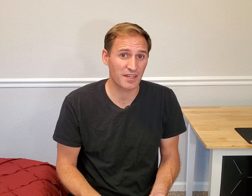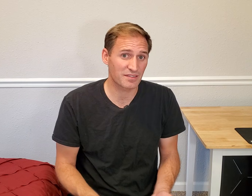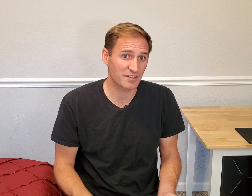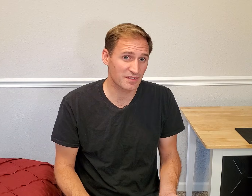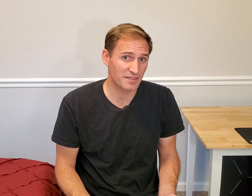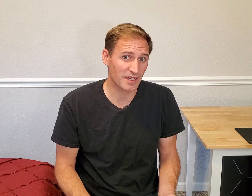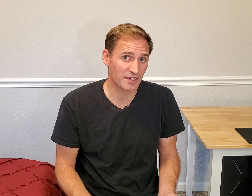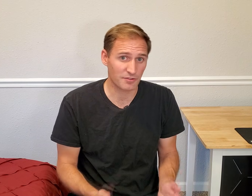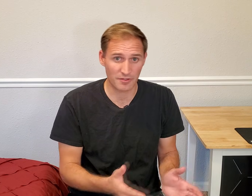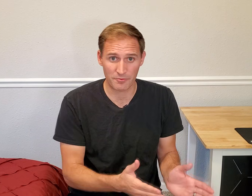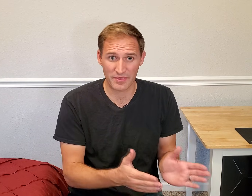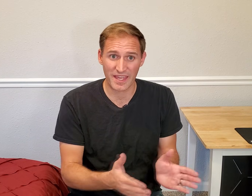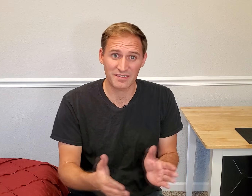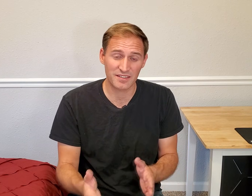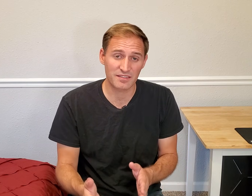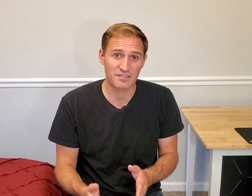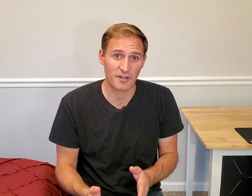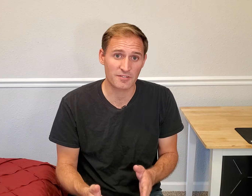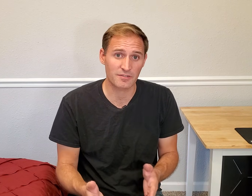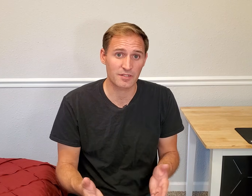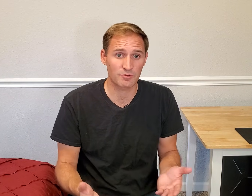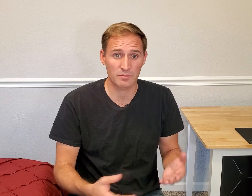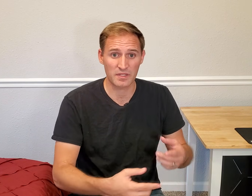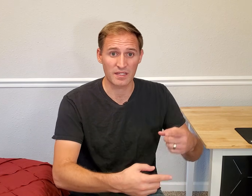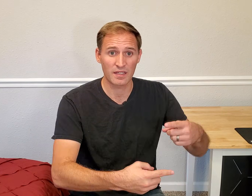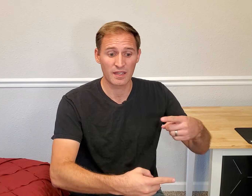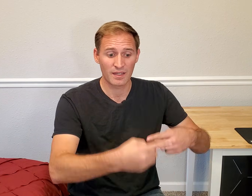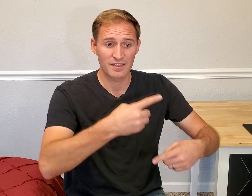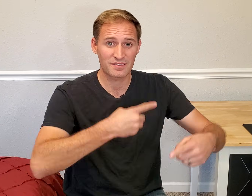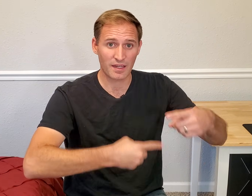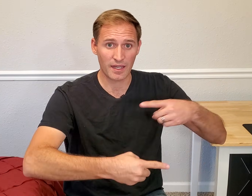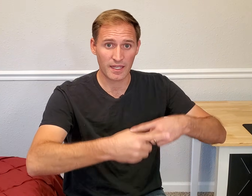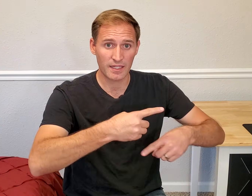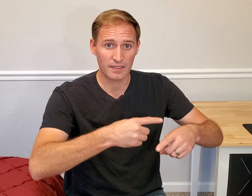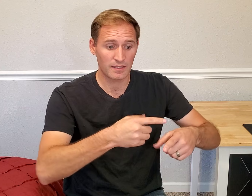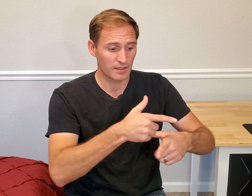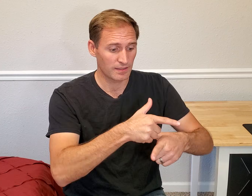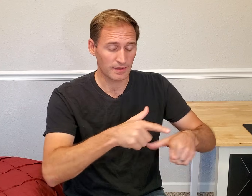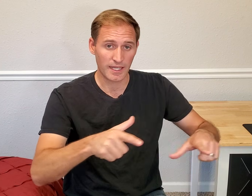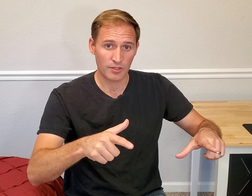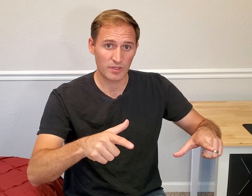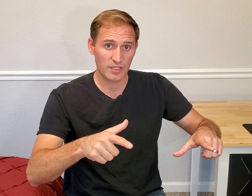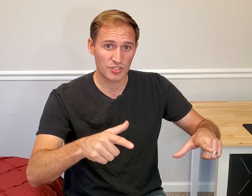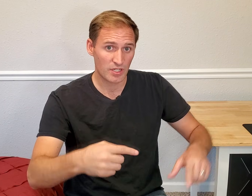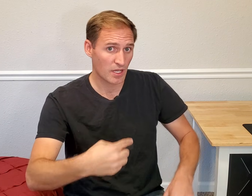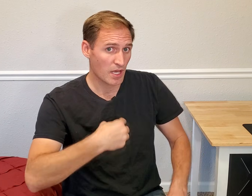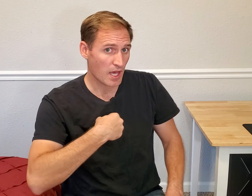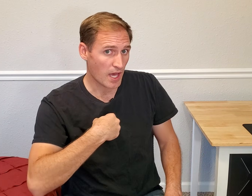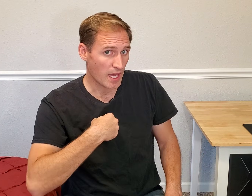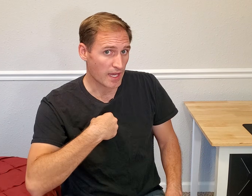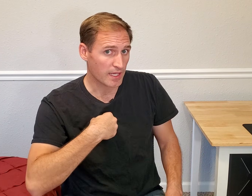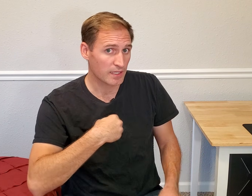ASL syntax or with that sentence structure, it would be 'sign language I